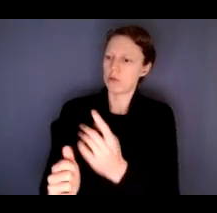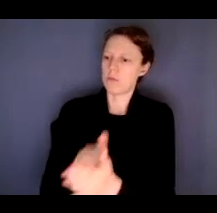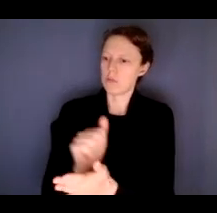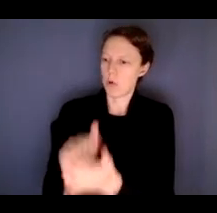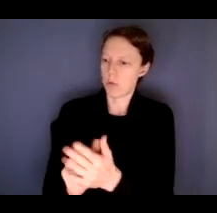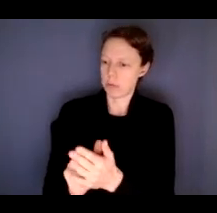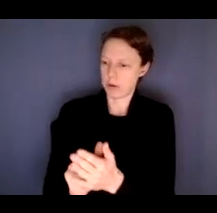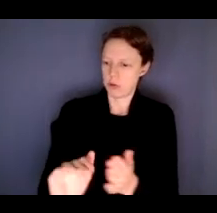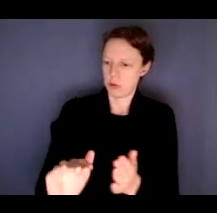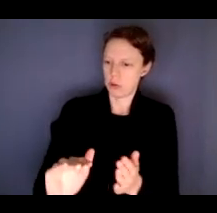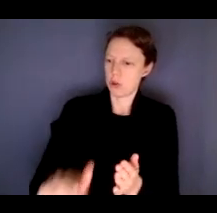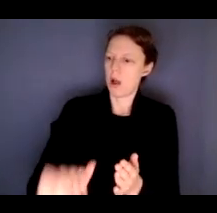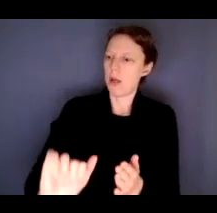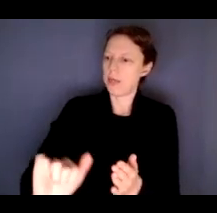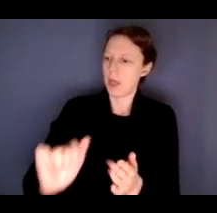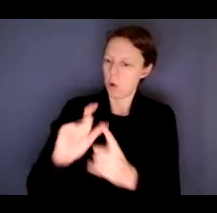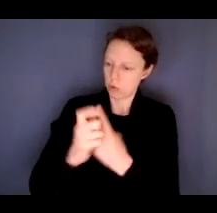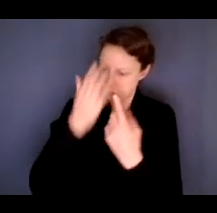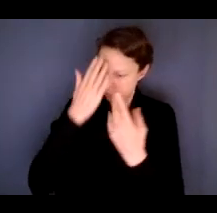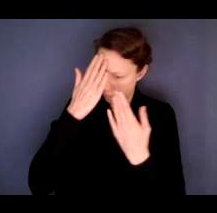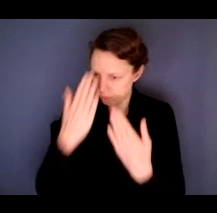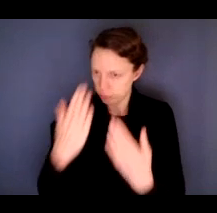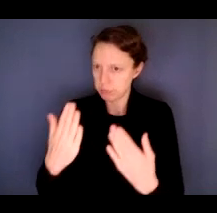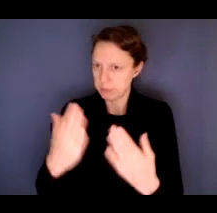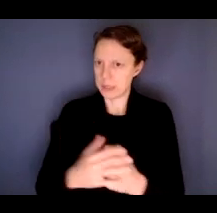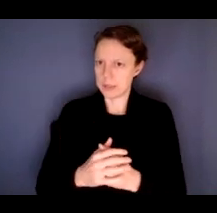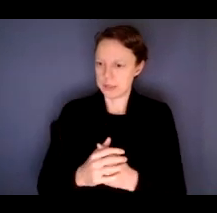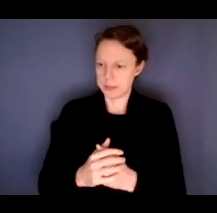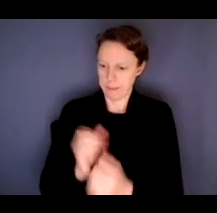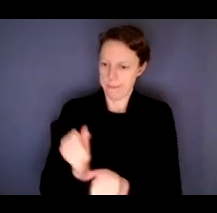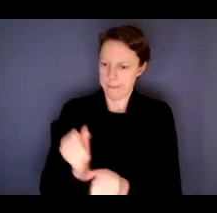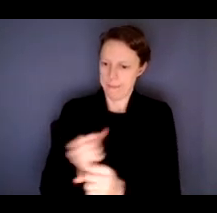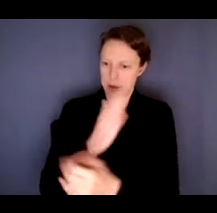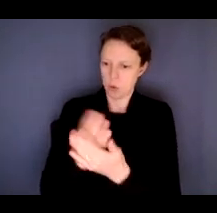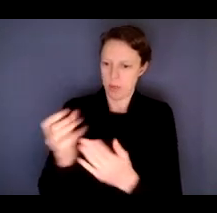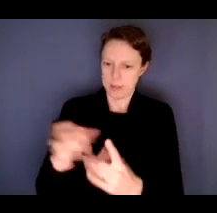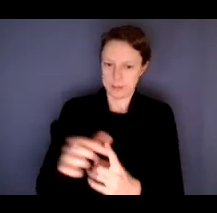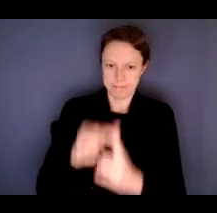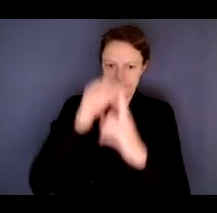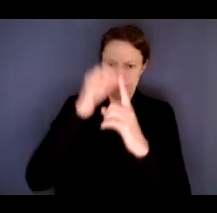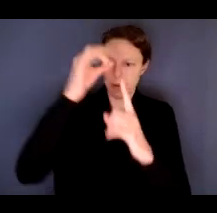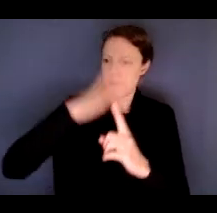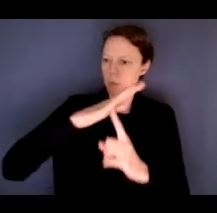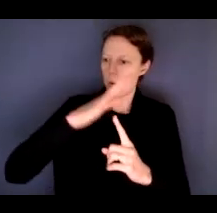respected and put at the foremost consideration in the decisions that are made for that child by